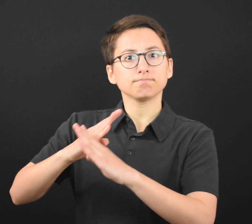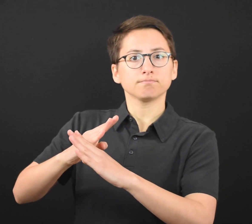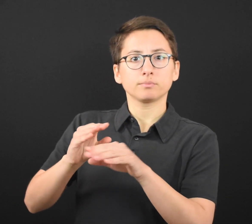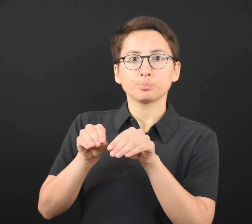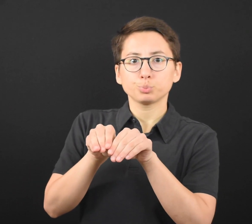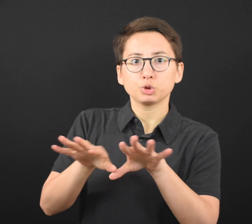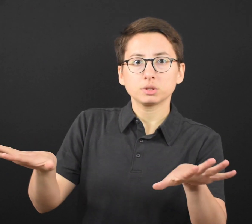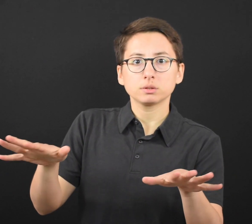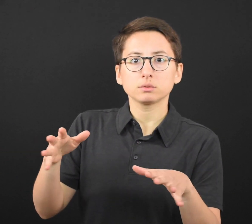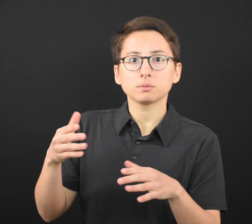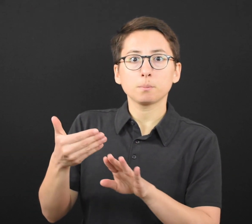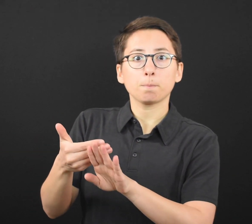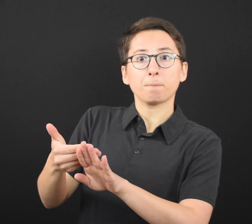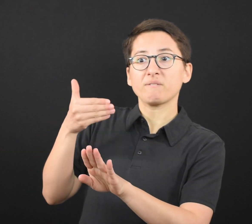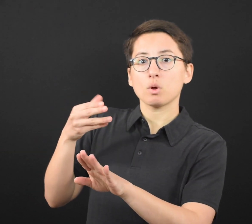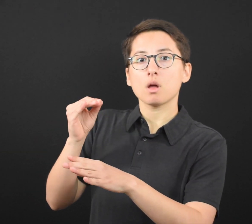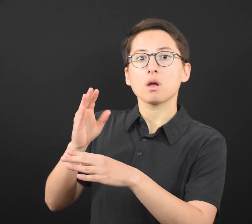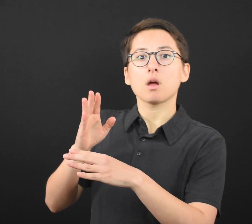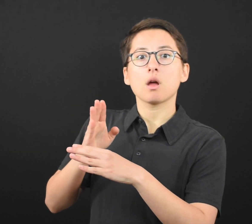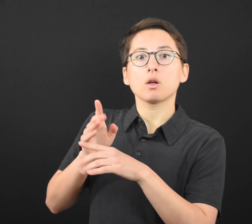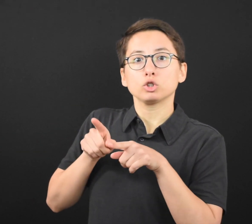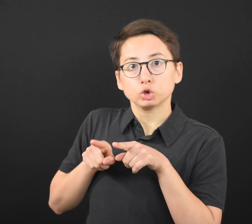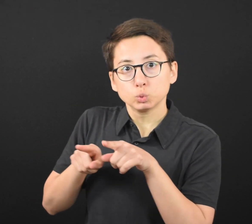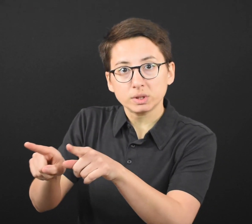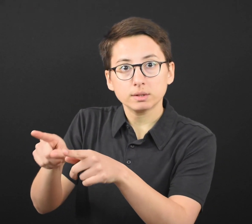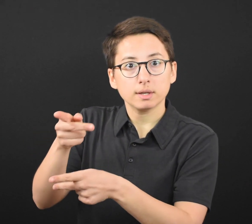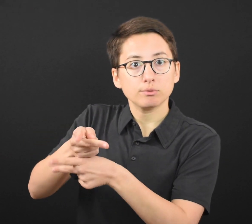to prevent spread before and during care of the newborn.